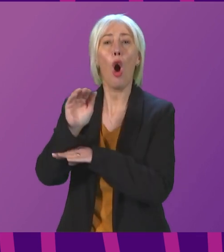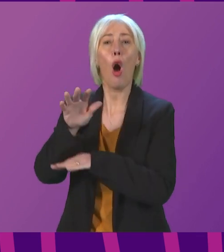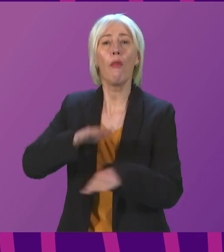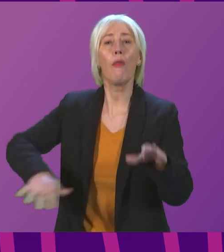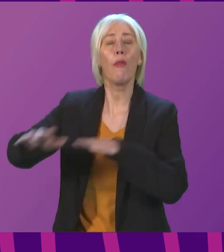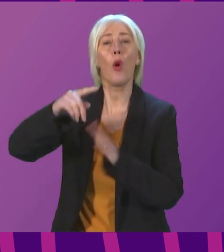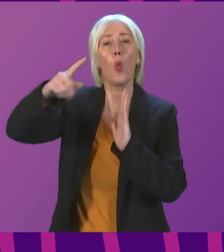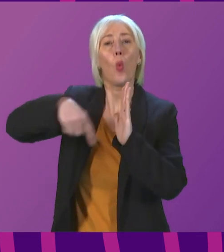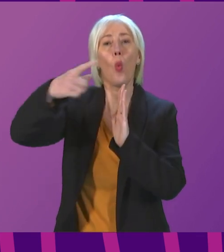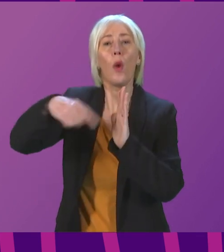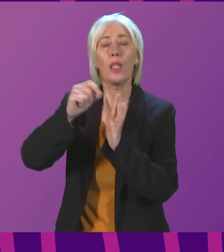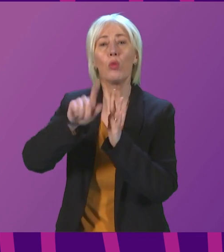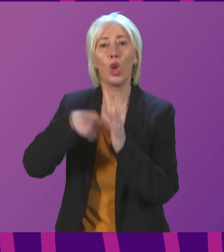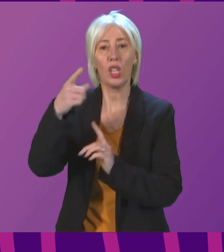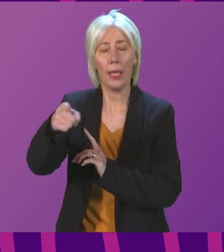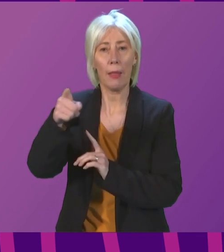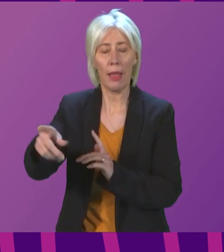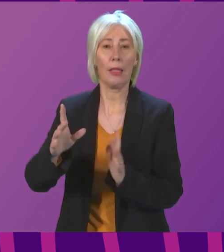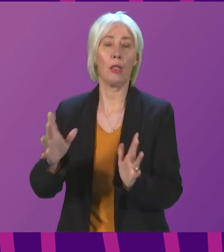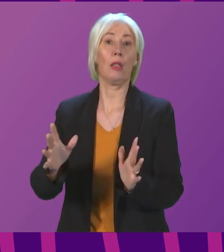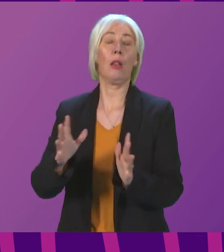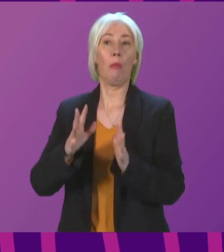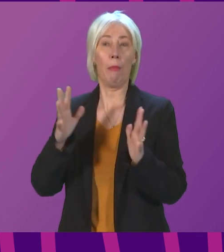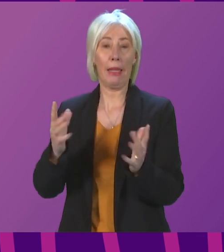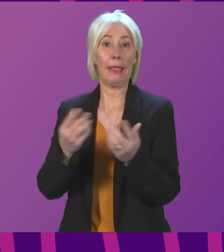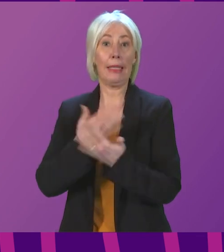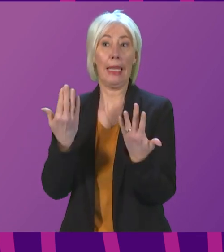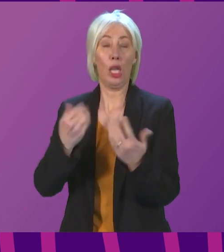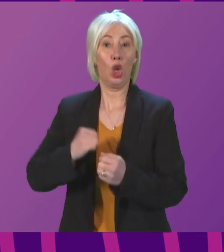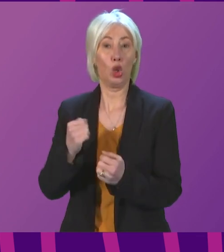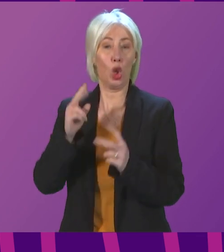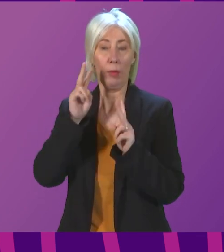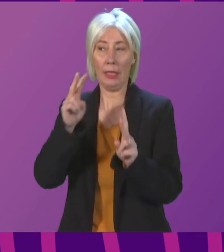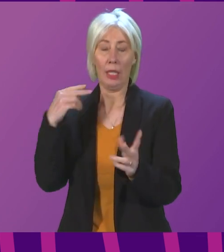“one of the most significant days ... that Scotland had seen in a very long time.“